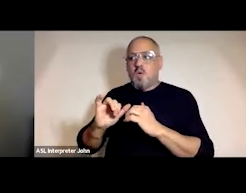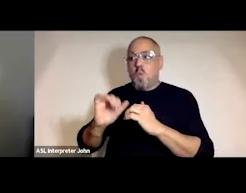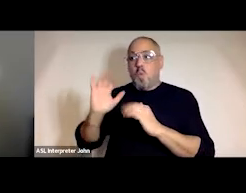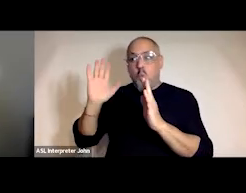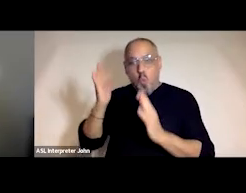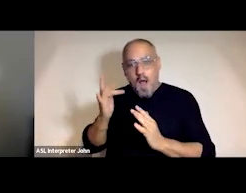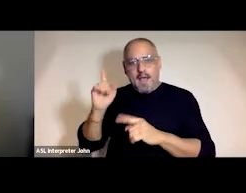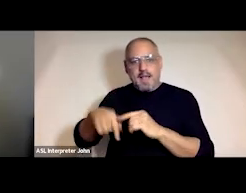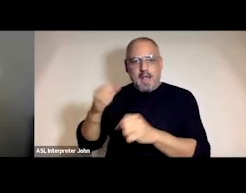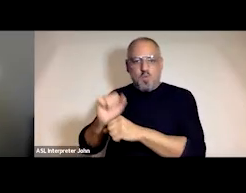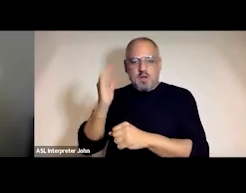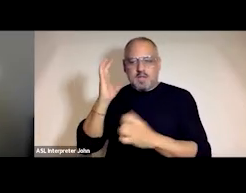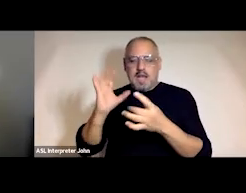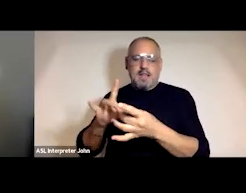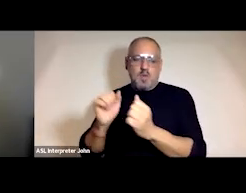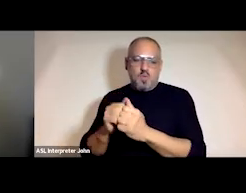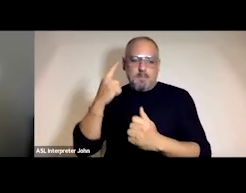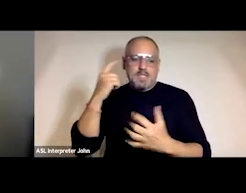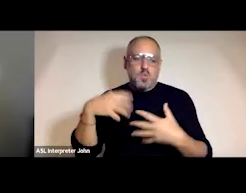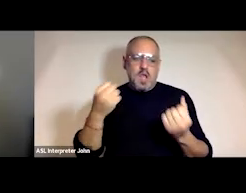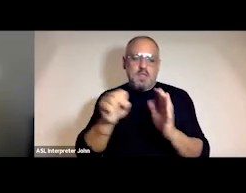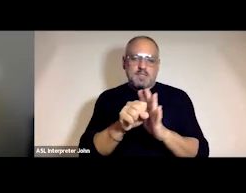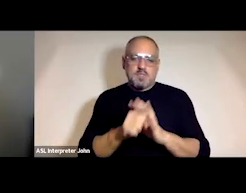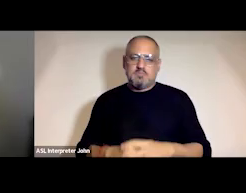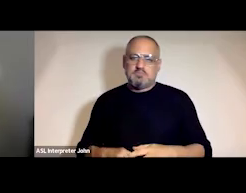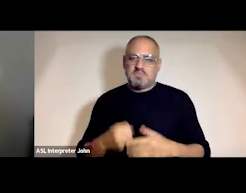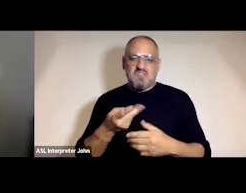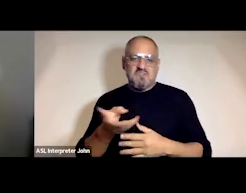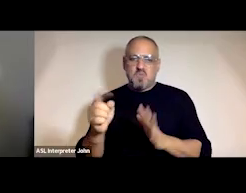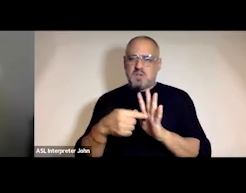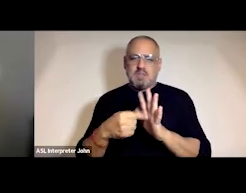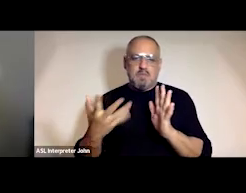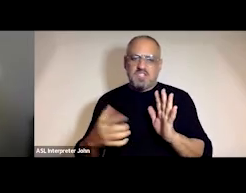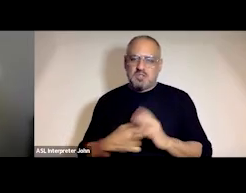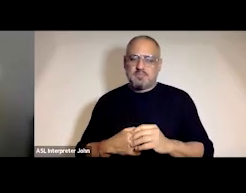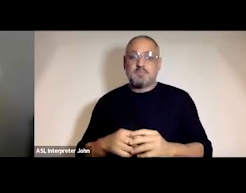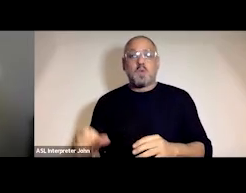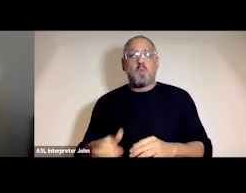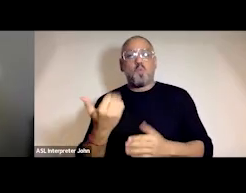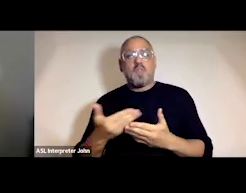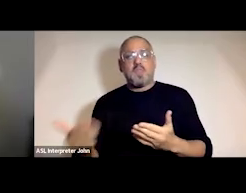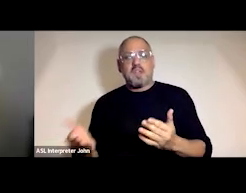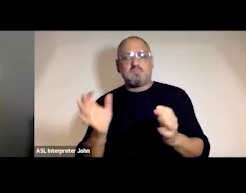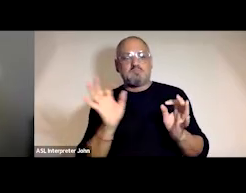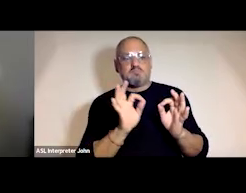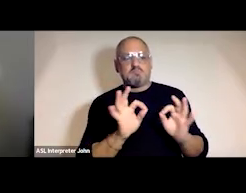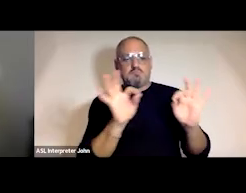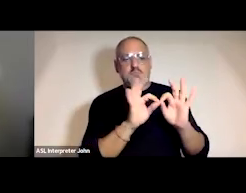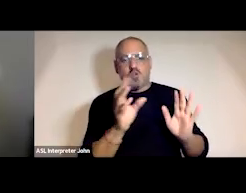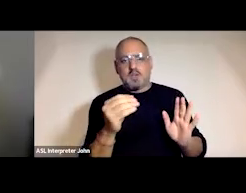because of their mental health symptoms. So those are just a few examples. Another thing that could be relevant to include in legal history